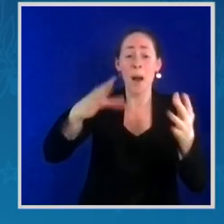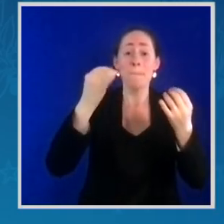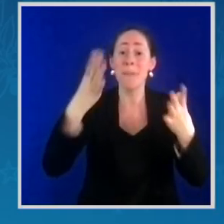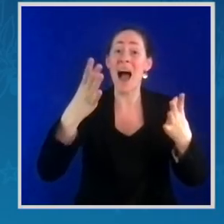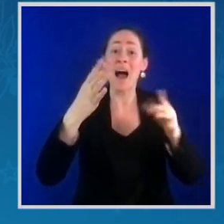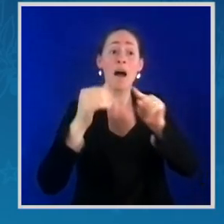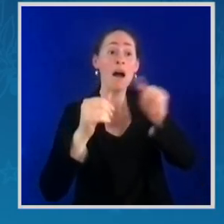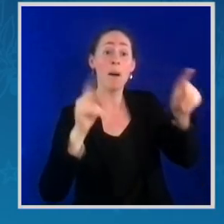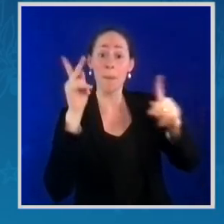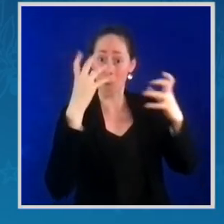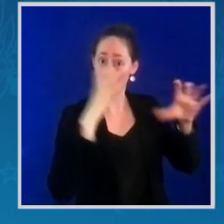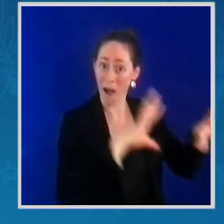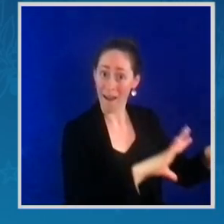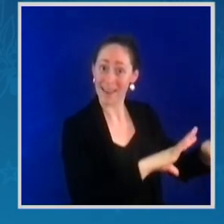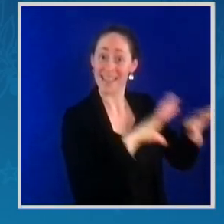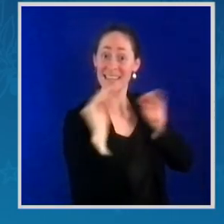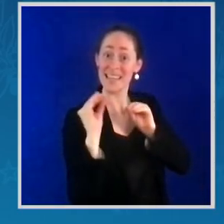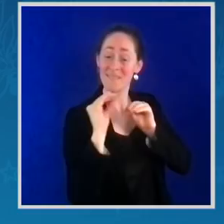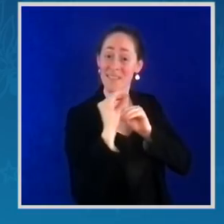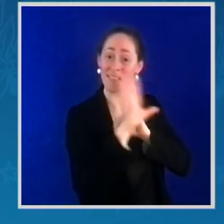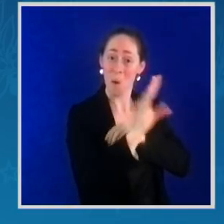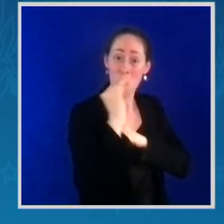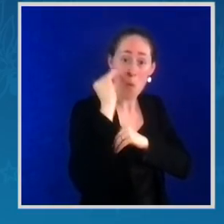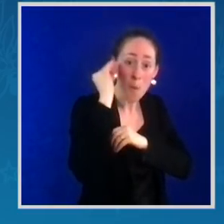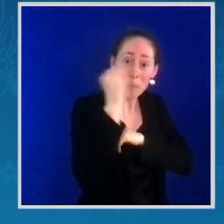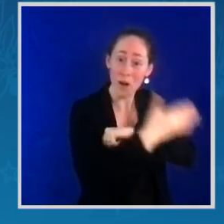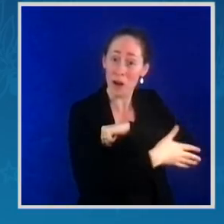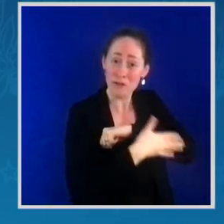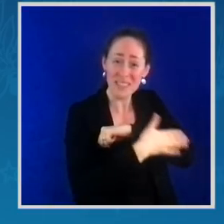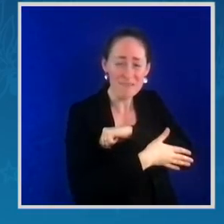and when they do, it is usually for one of two reasons.